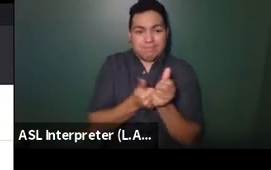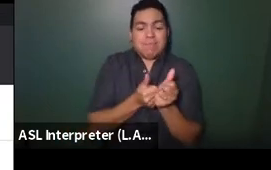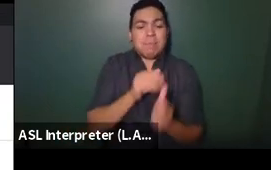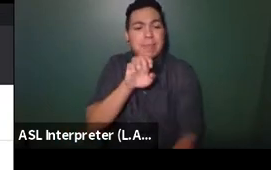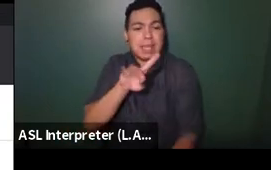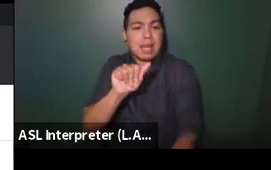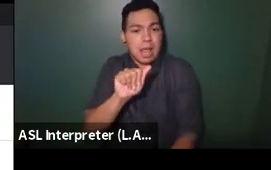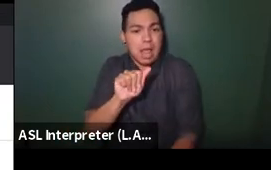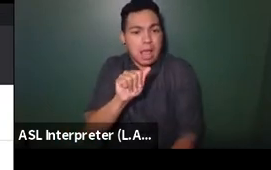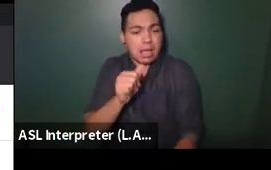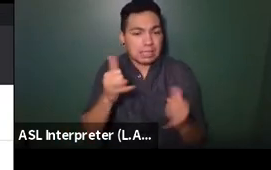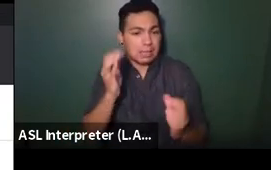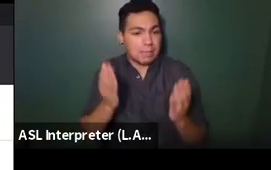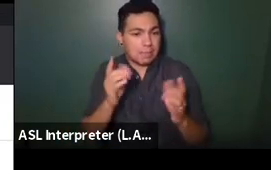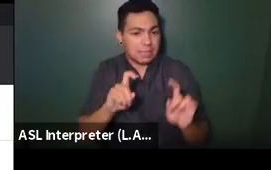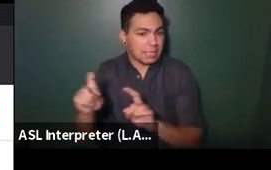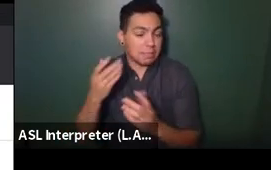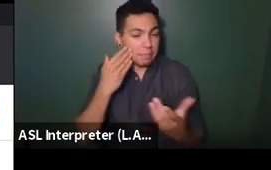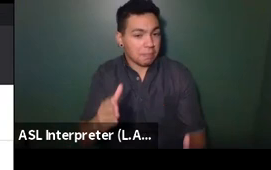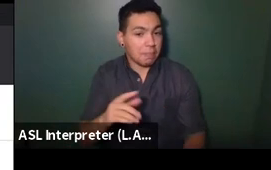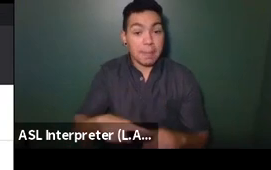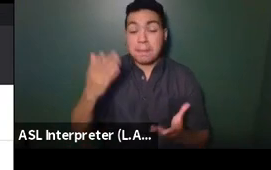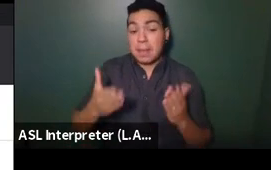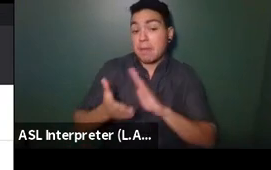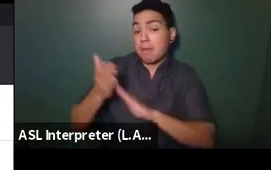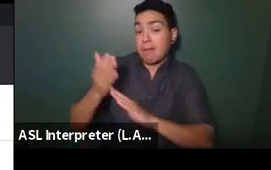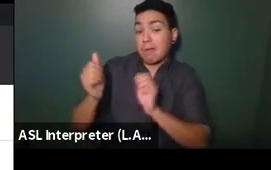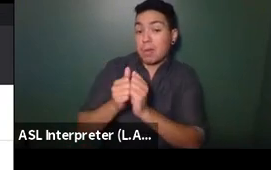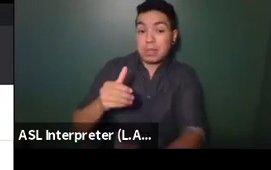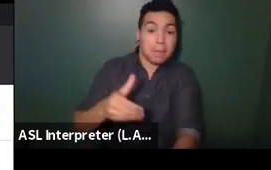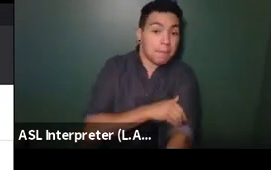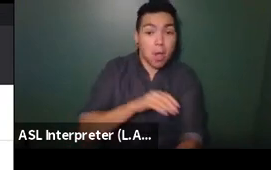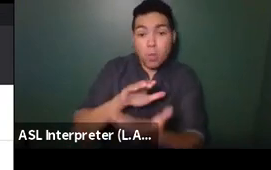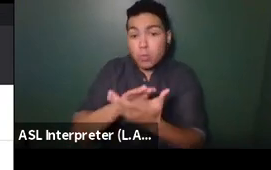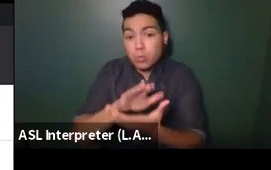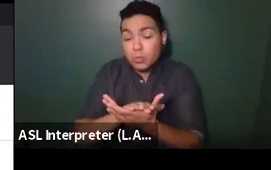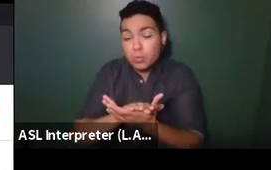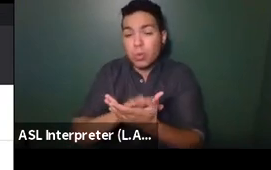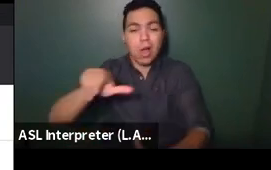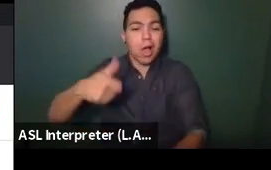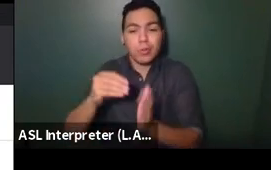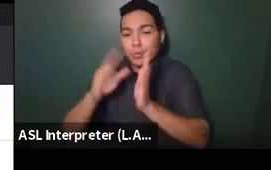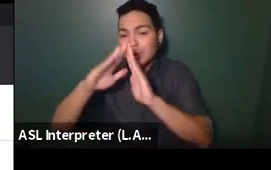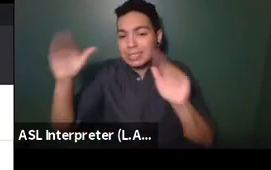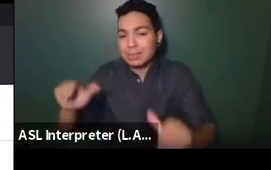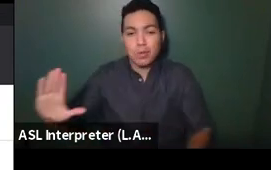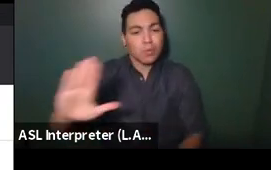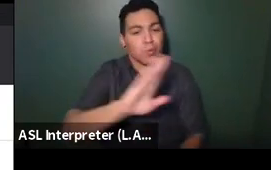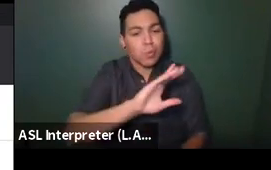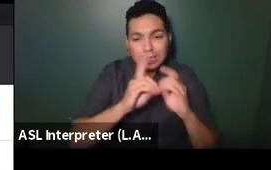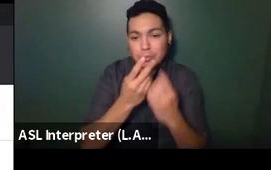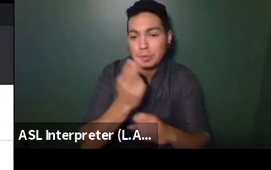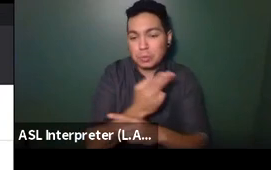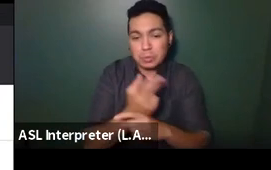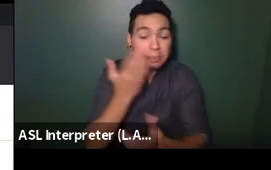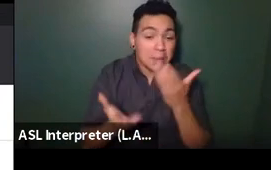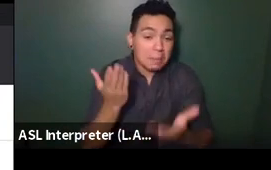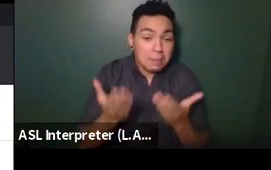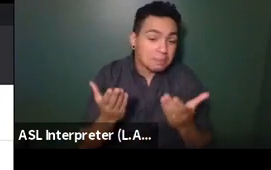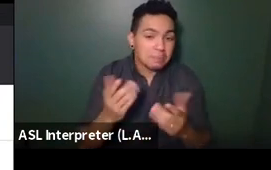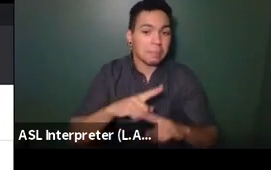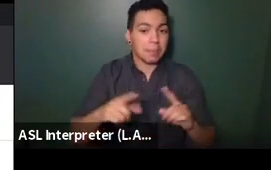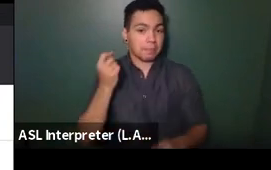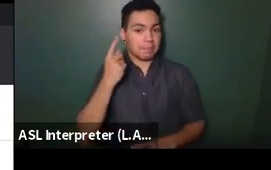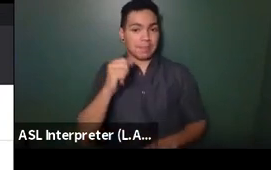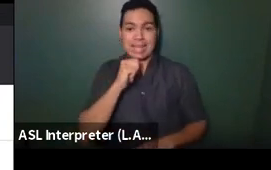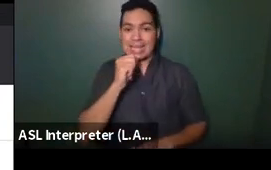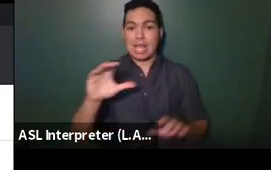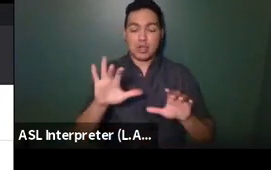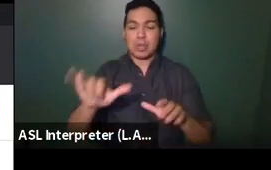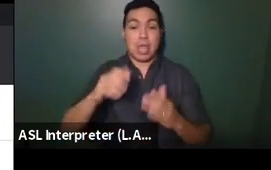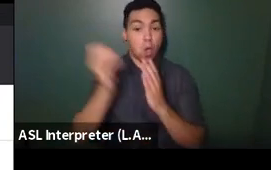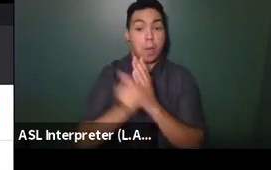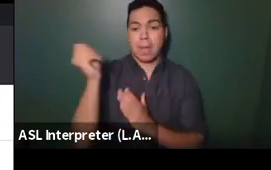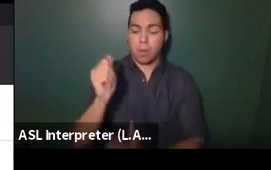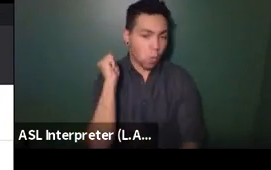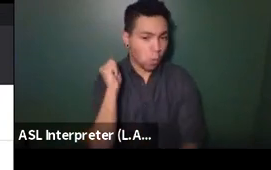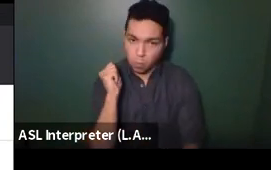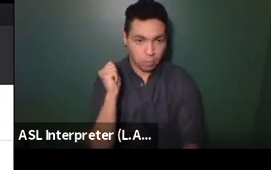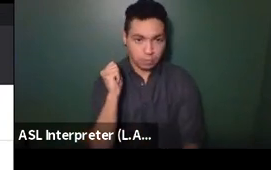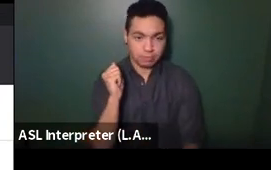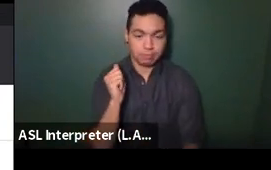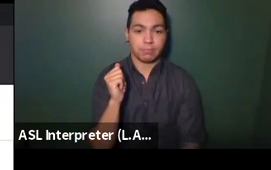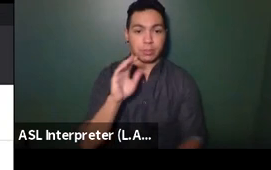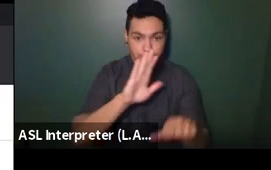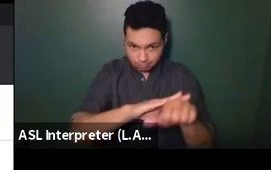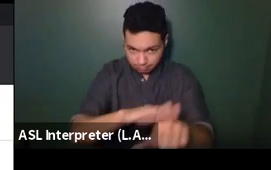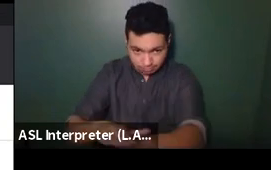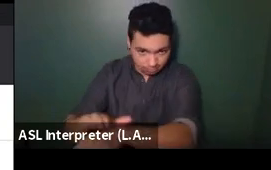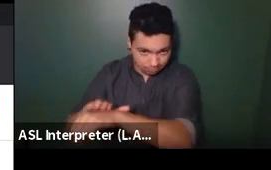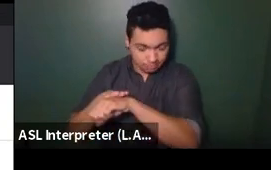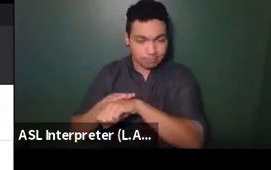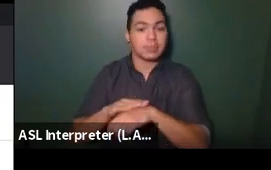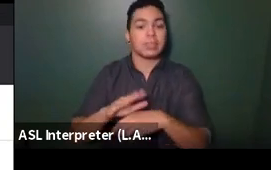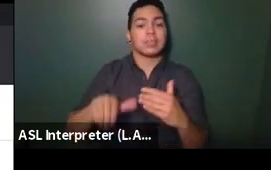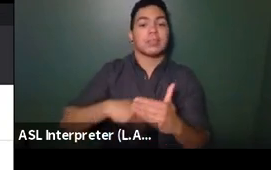Katherine Livick - ESD 112: Or maybe they have it working with PowerSchool or another student system that your district uses, but it is not doing that by default. So be aware that there is another step there.